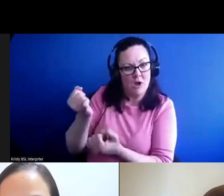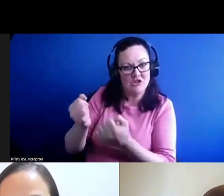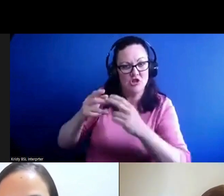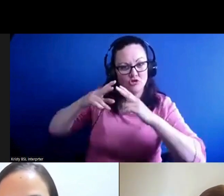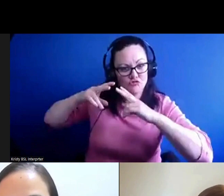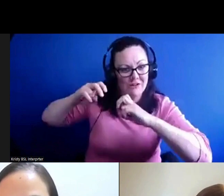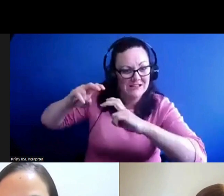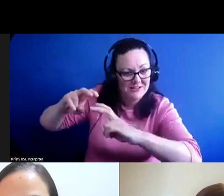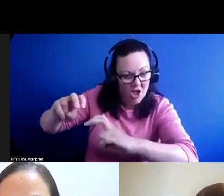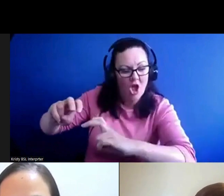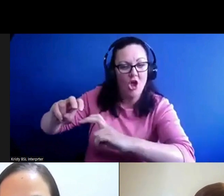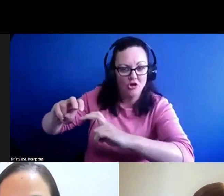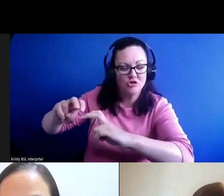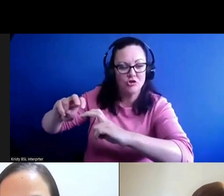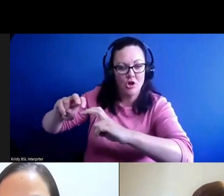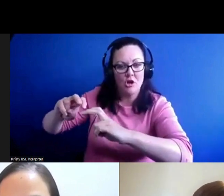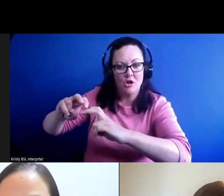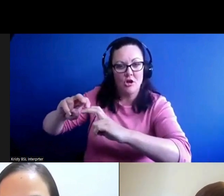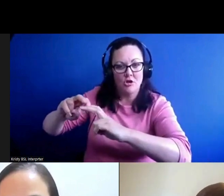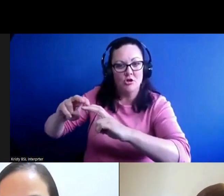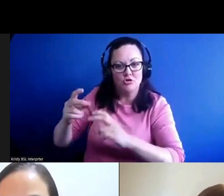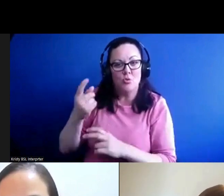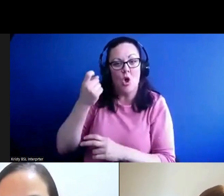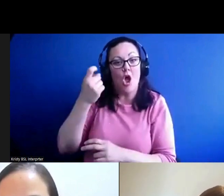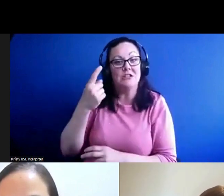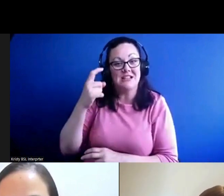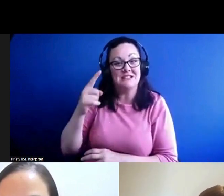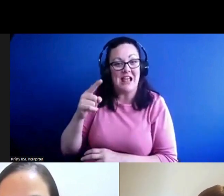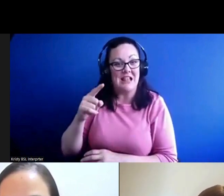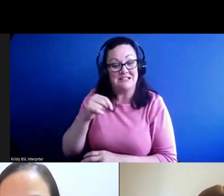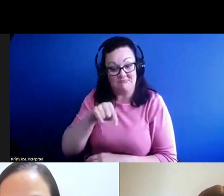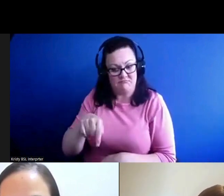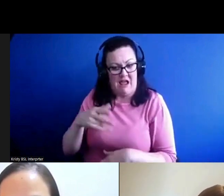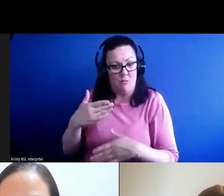understanding to what extent the work is working and what we can